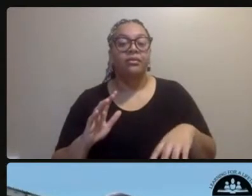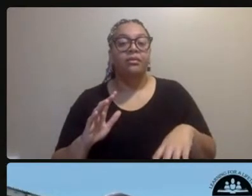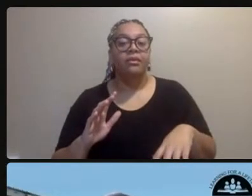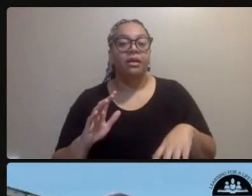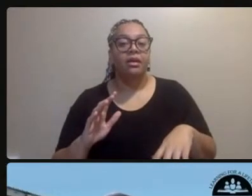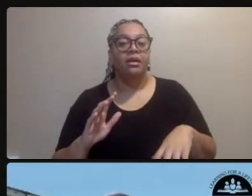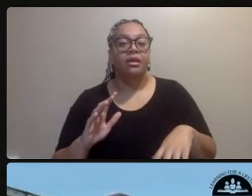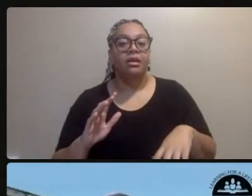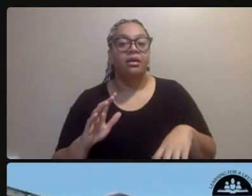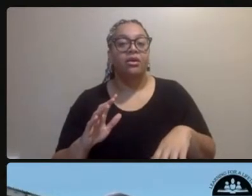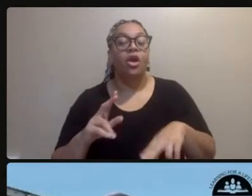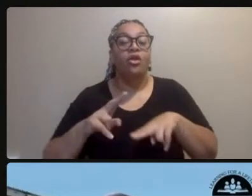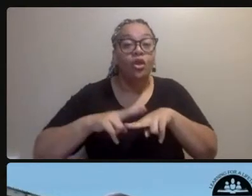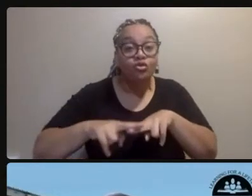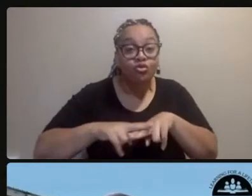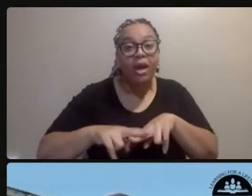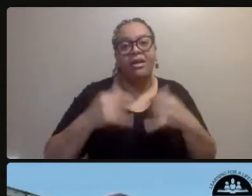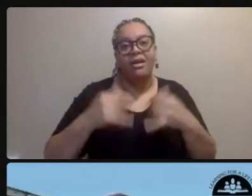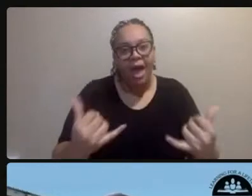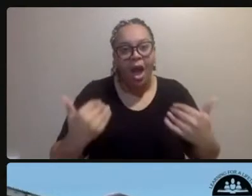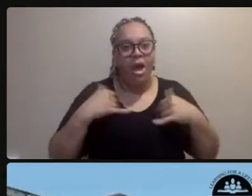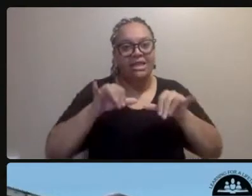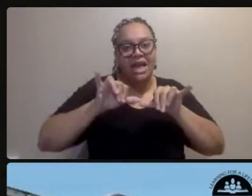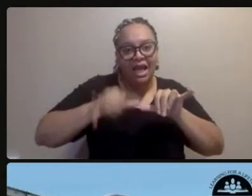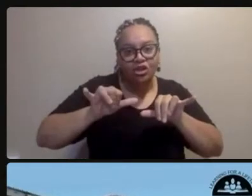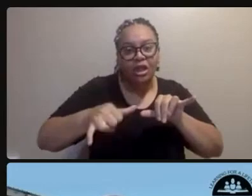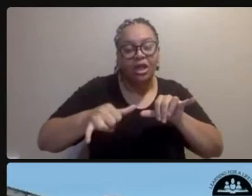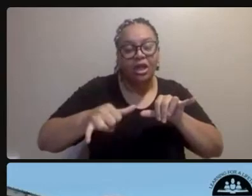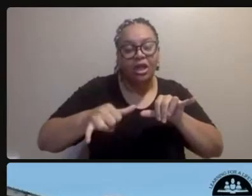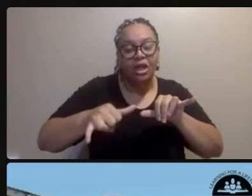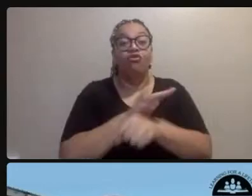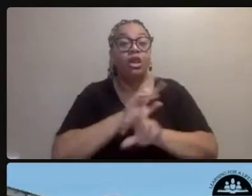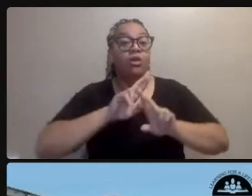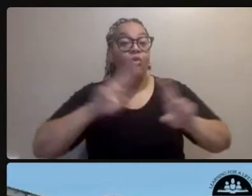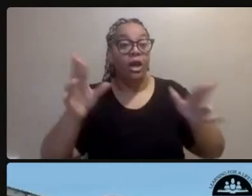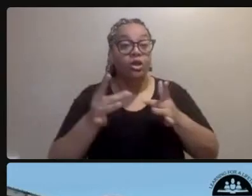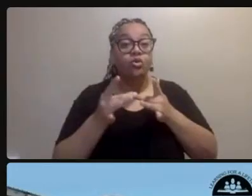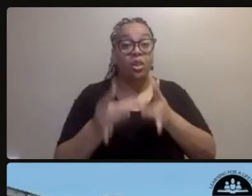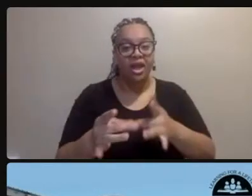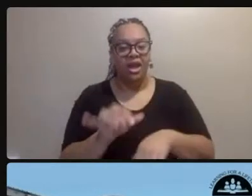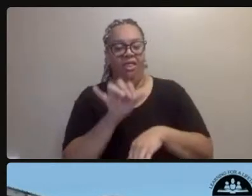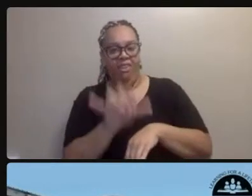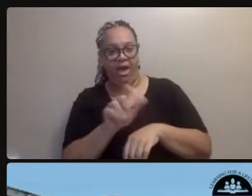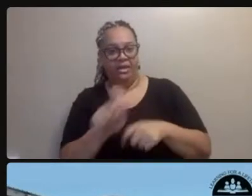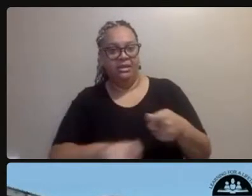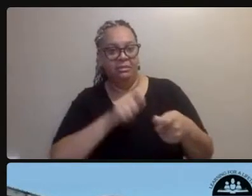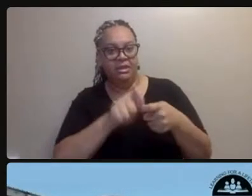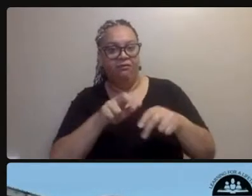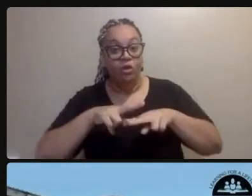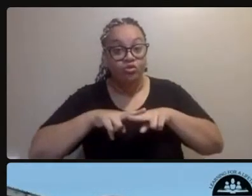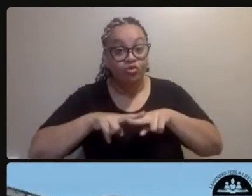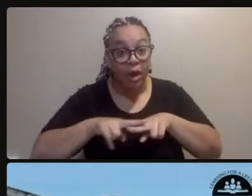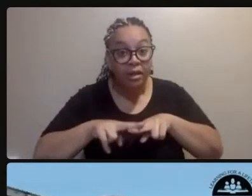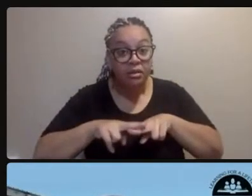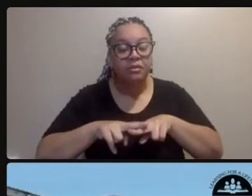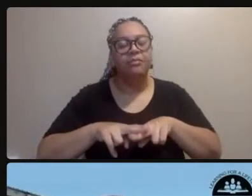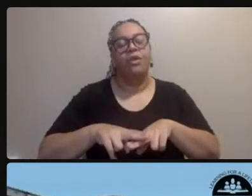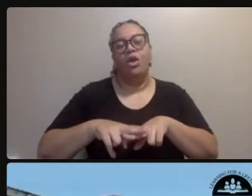SO TO FINISH MY TRAIN ANALOGY, THIS IS HOW WE MAKE SURE THEN